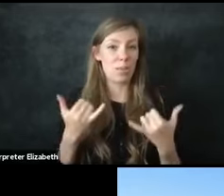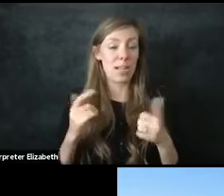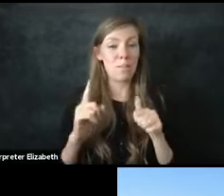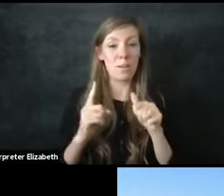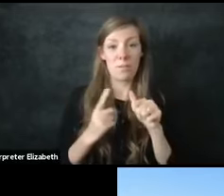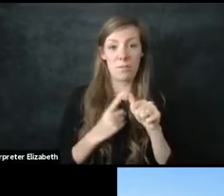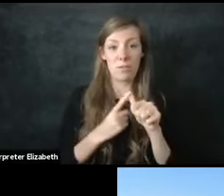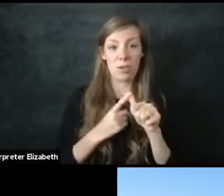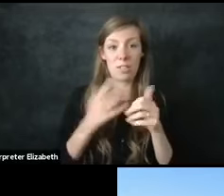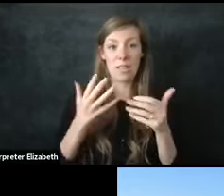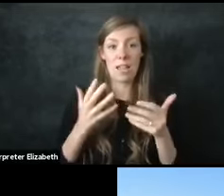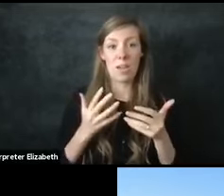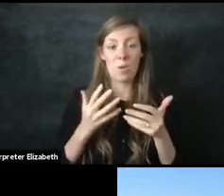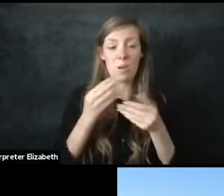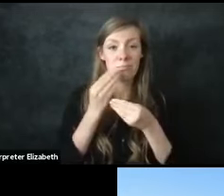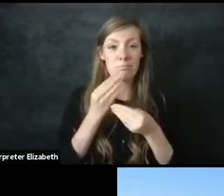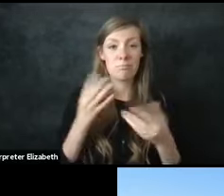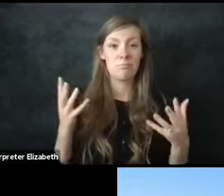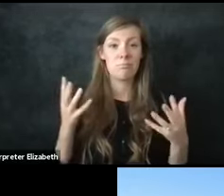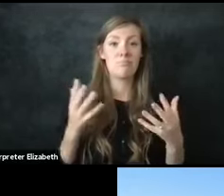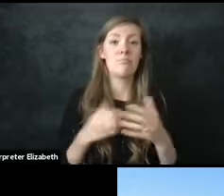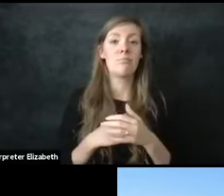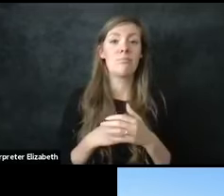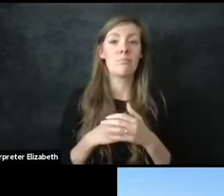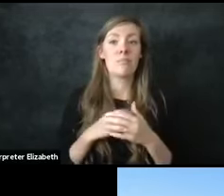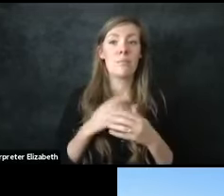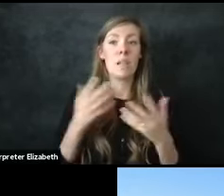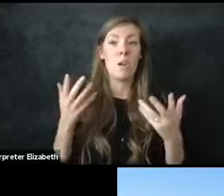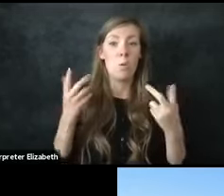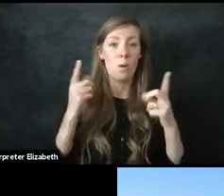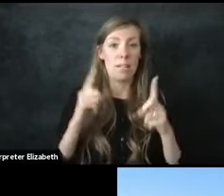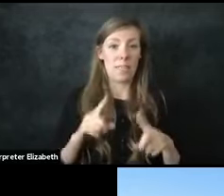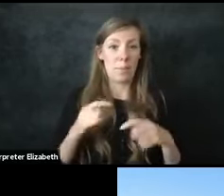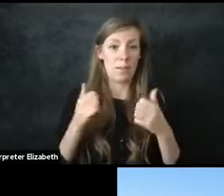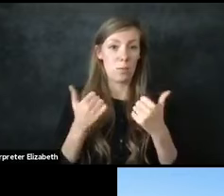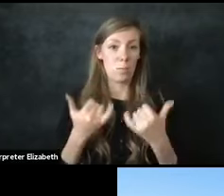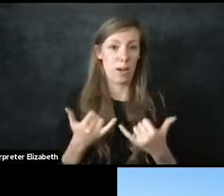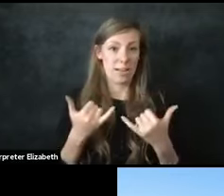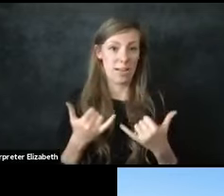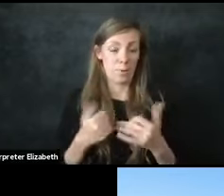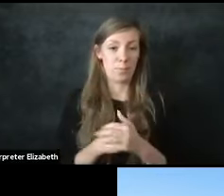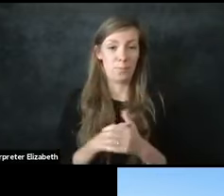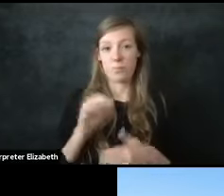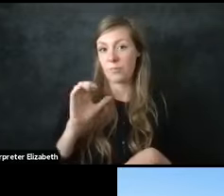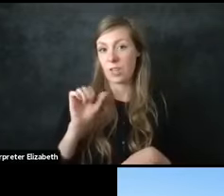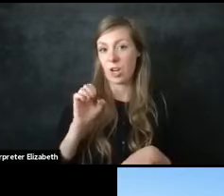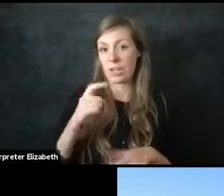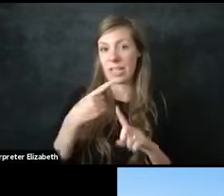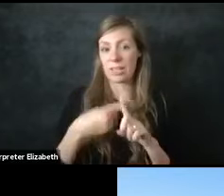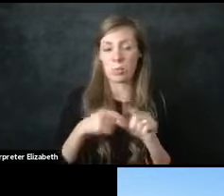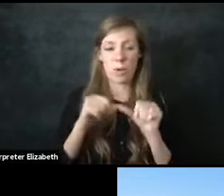I would like to provide an overview of where we stand in the pandemic. Our case rate continues to decline.